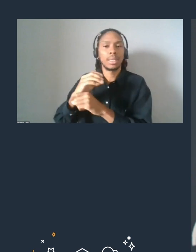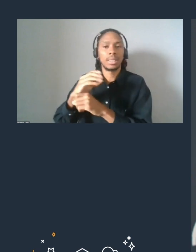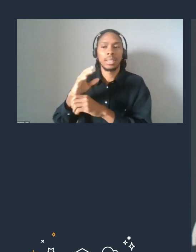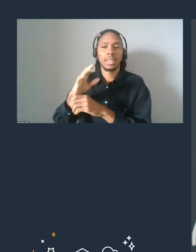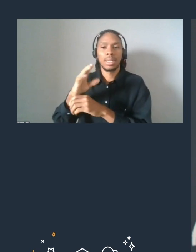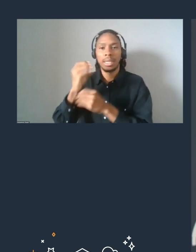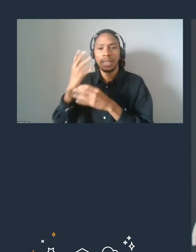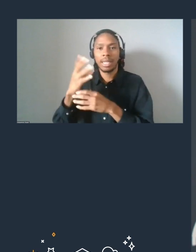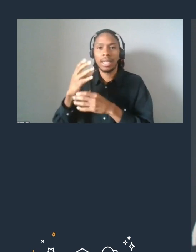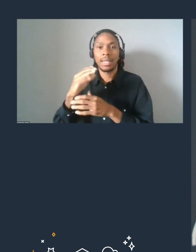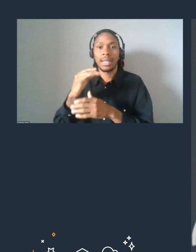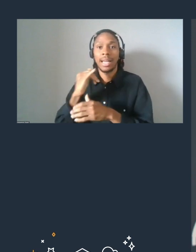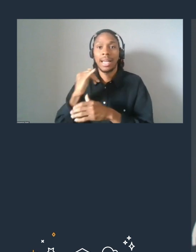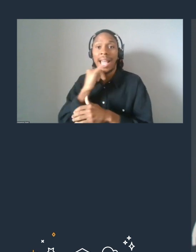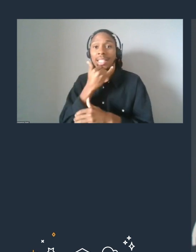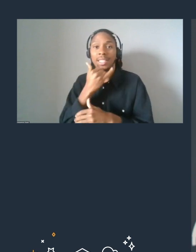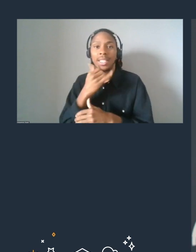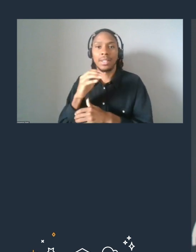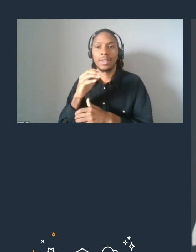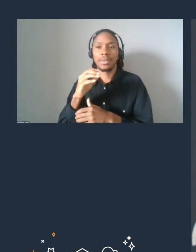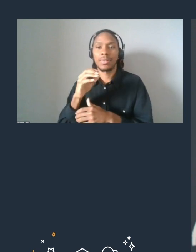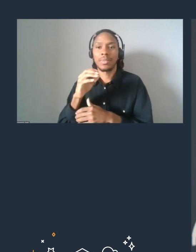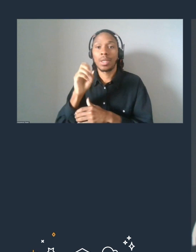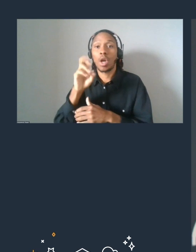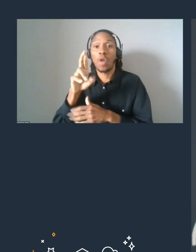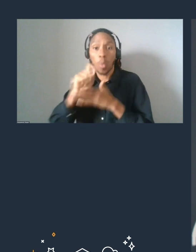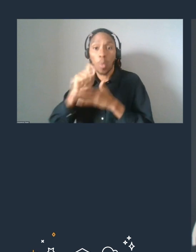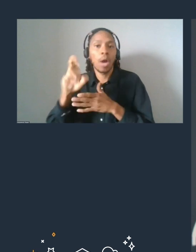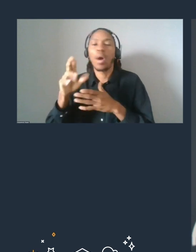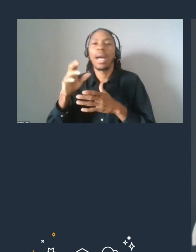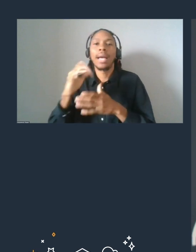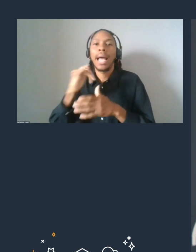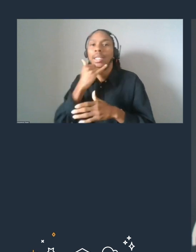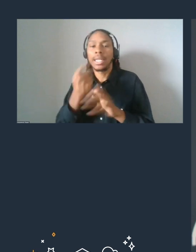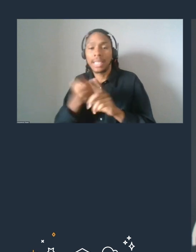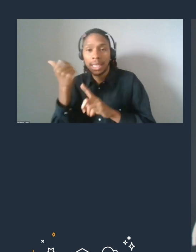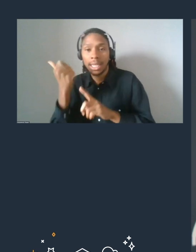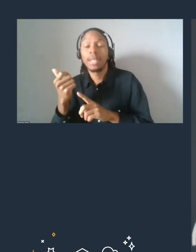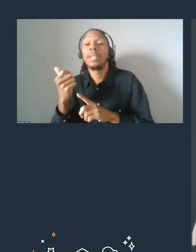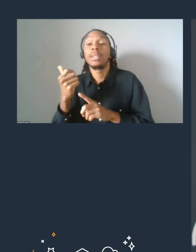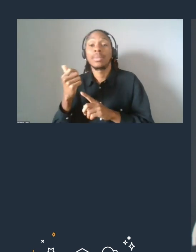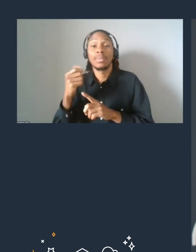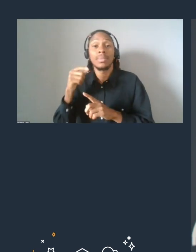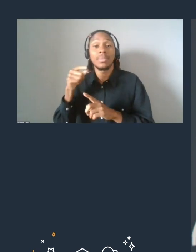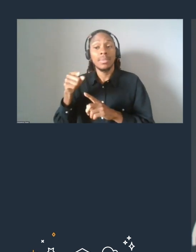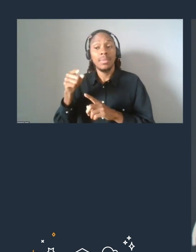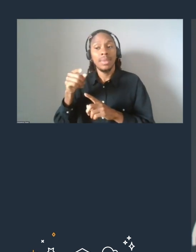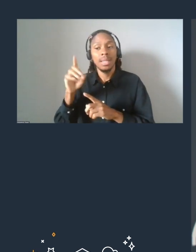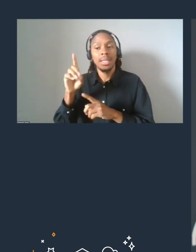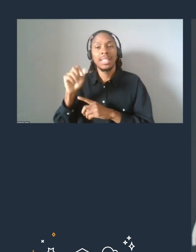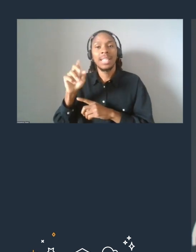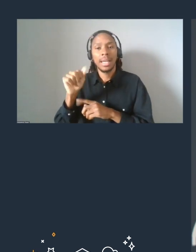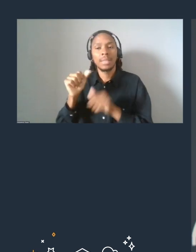or even accidental deletes. Now these are for data sets that are, that are being continuously updated and you are using them